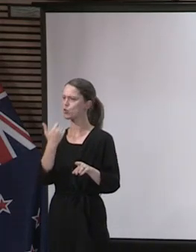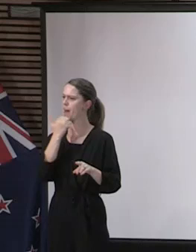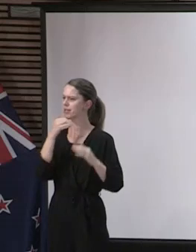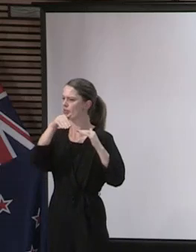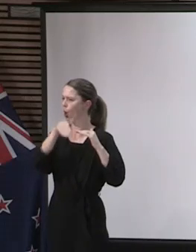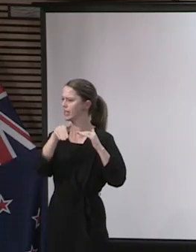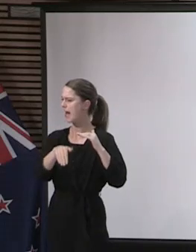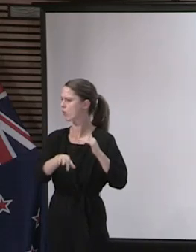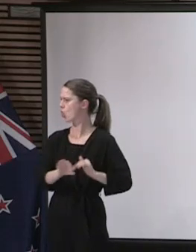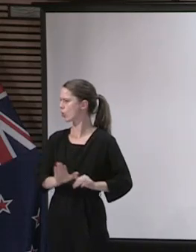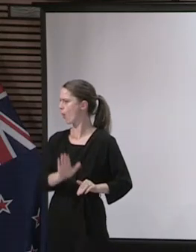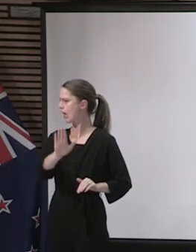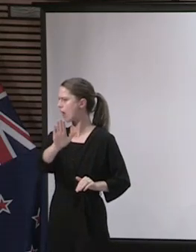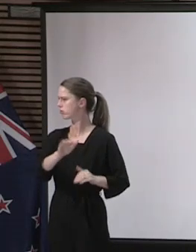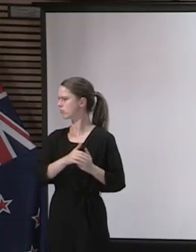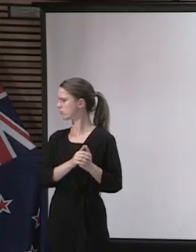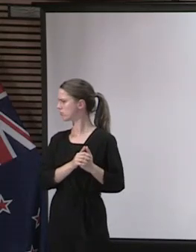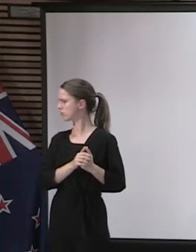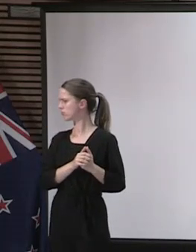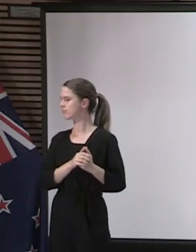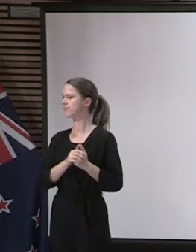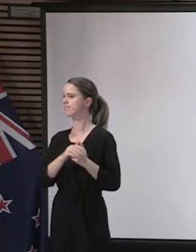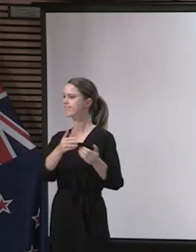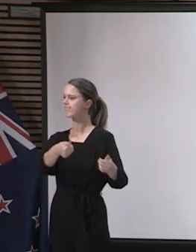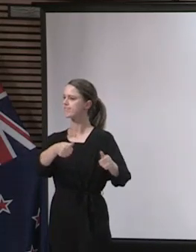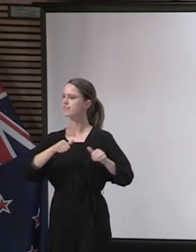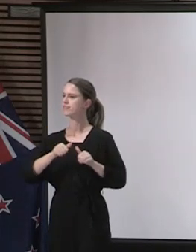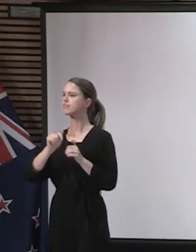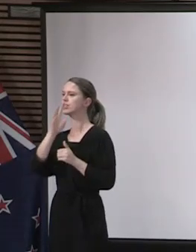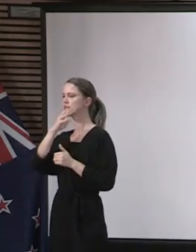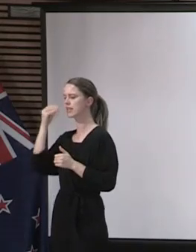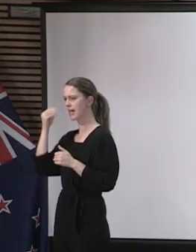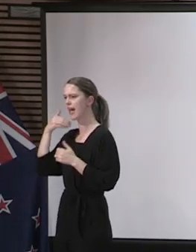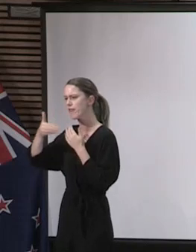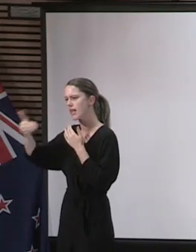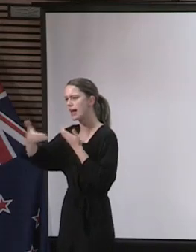cases ascribed to or concluded to be community transmission has continued to drop, especially over the last three weeks.